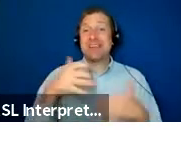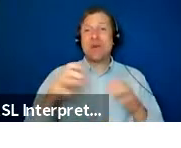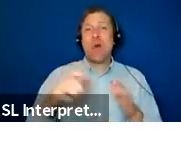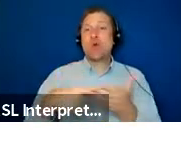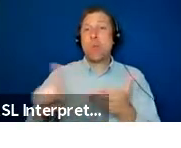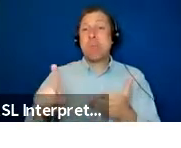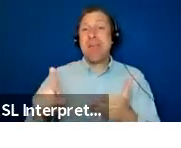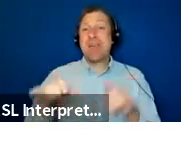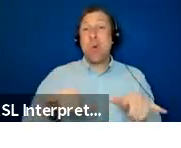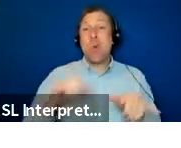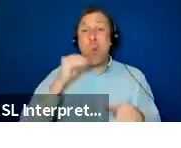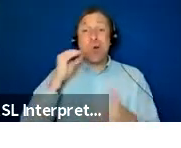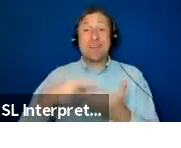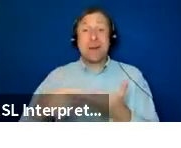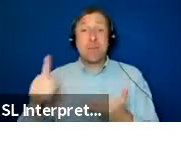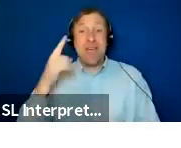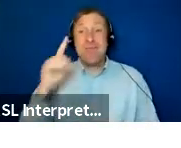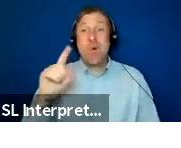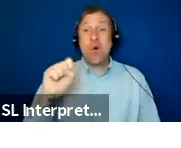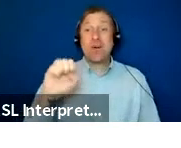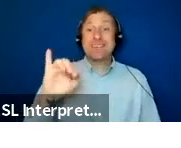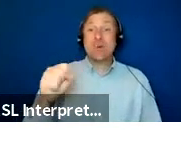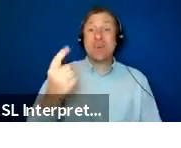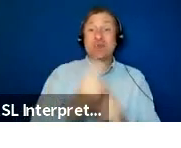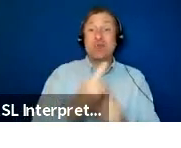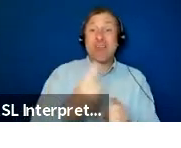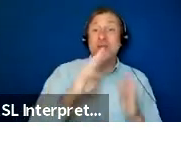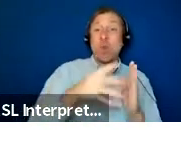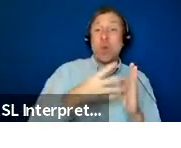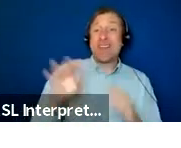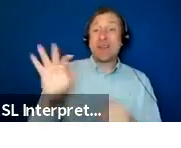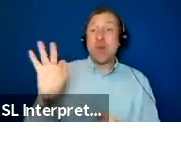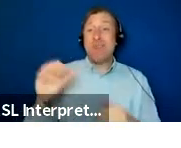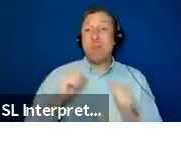for any series regulars or Schedule F performers on television series for feature films.